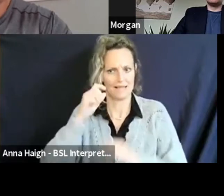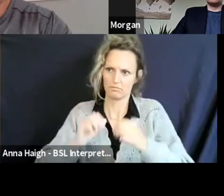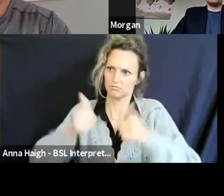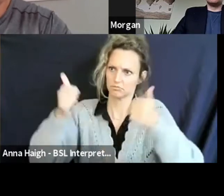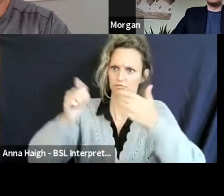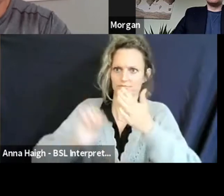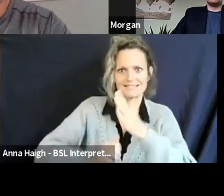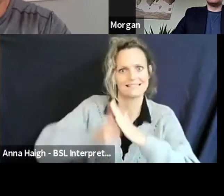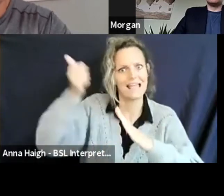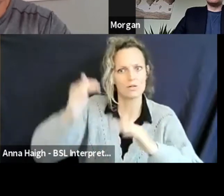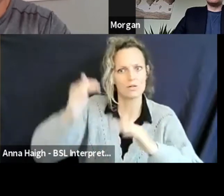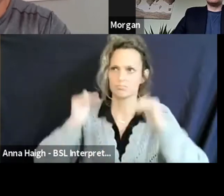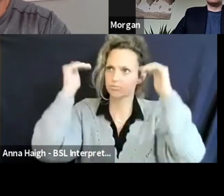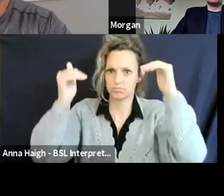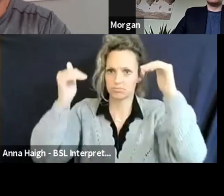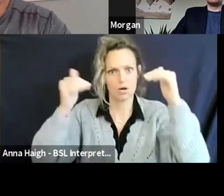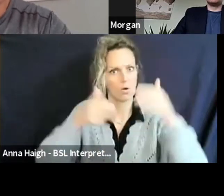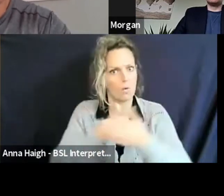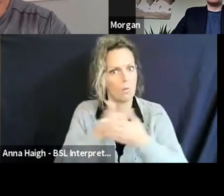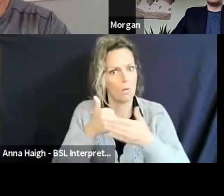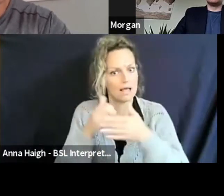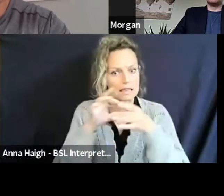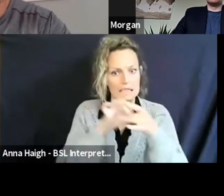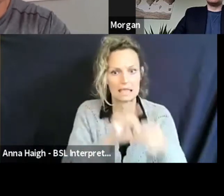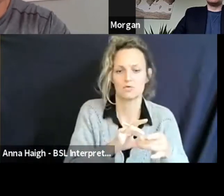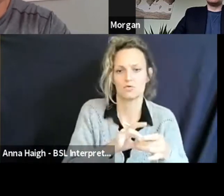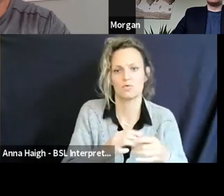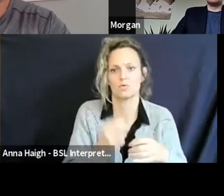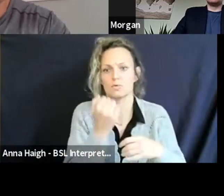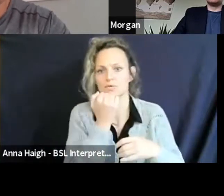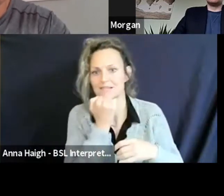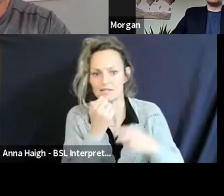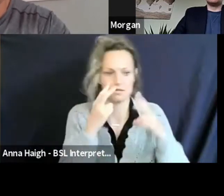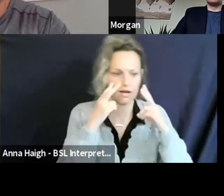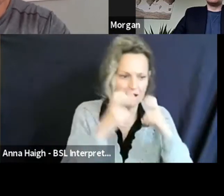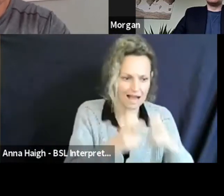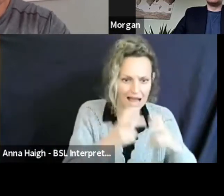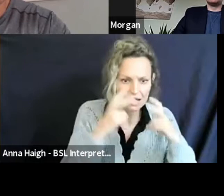can do in the organisation.